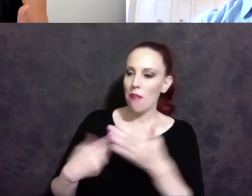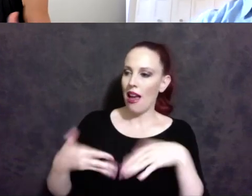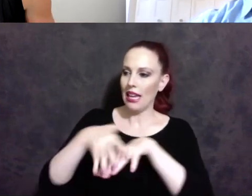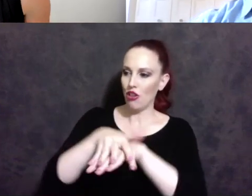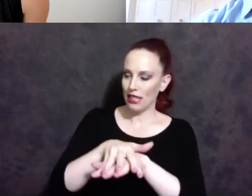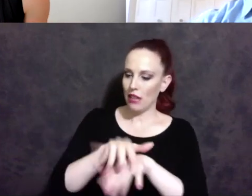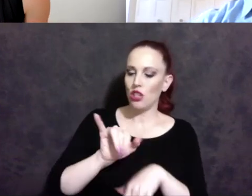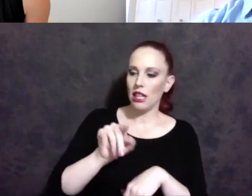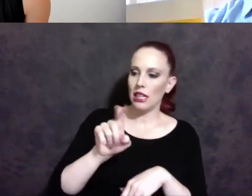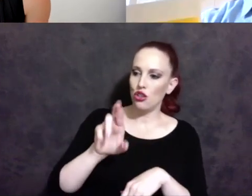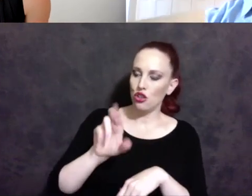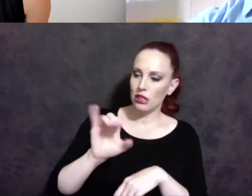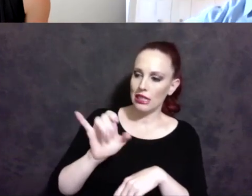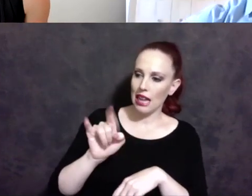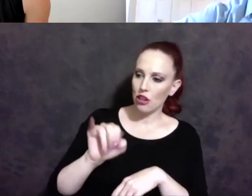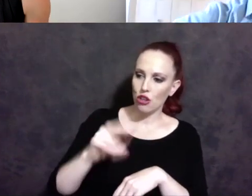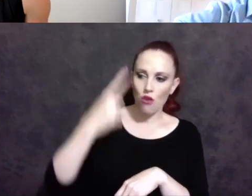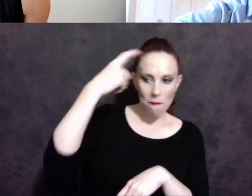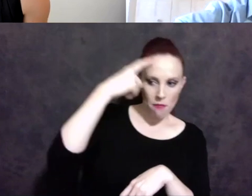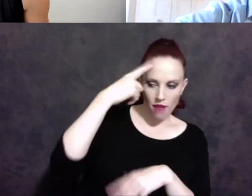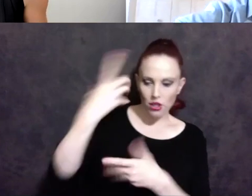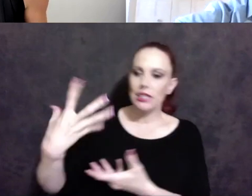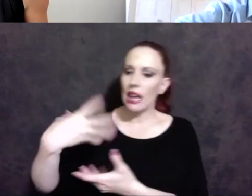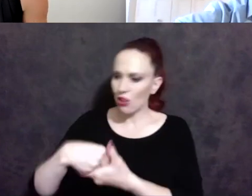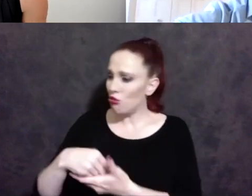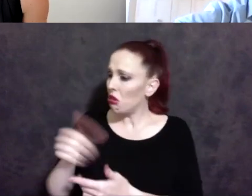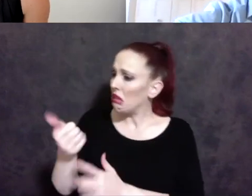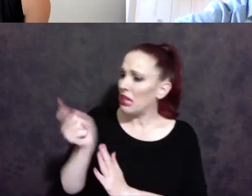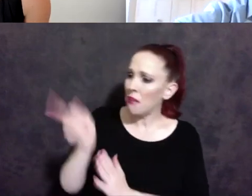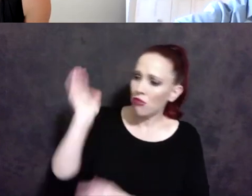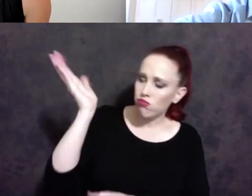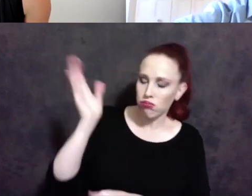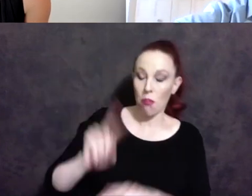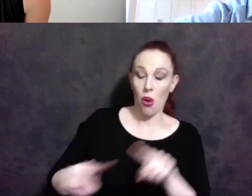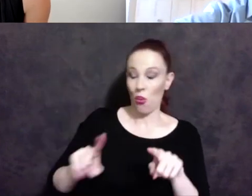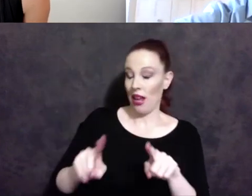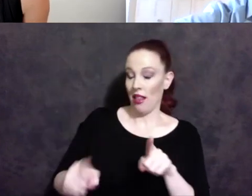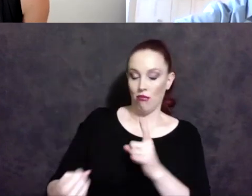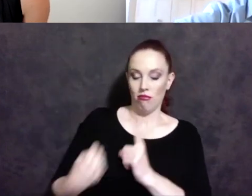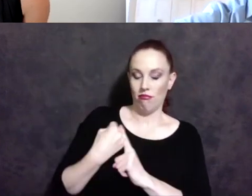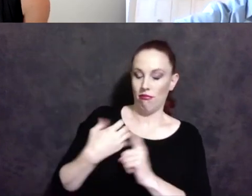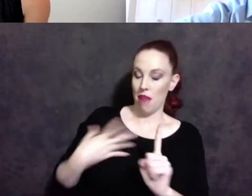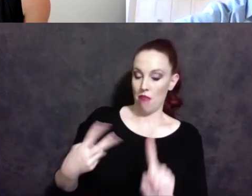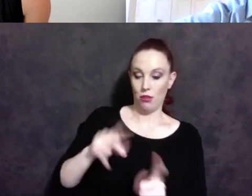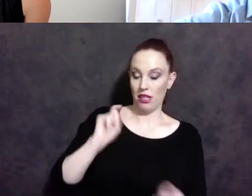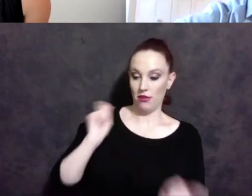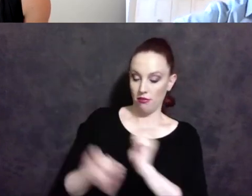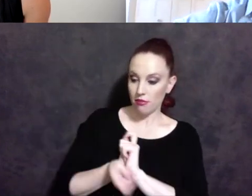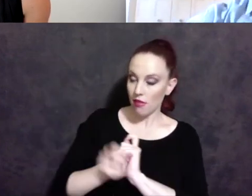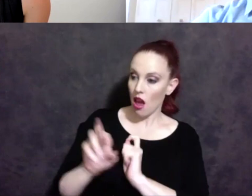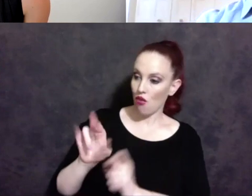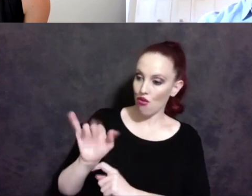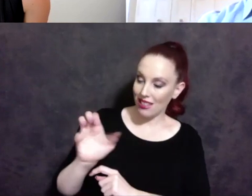It was only a 10 minute talk but it has fundamentally changed my perception of racism and trauma.